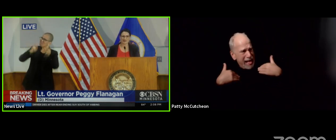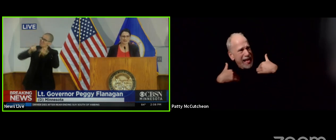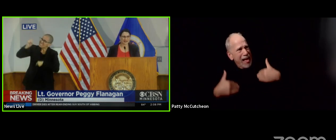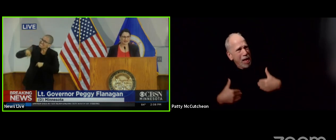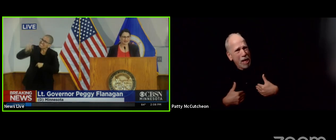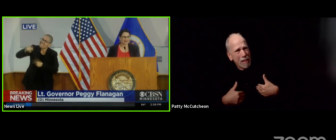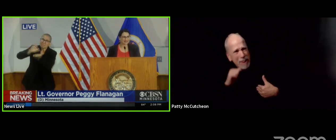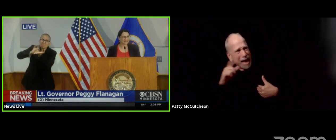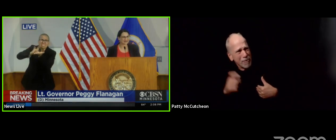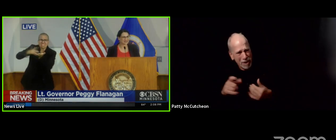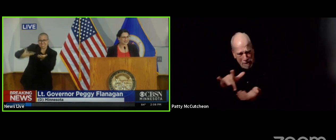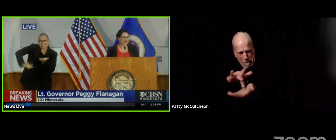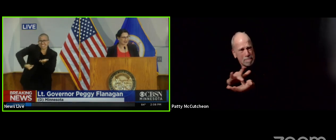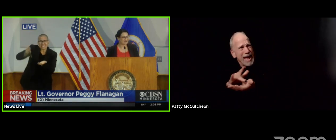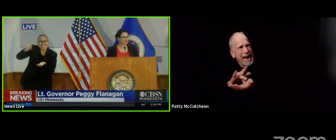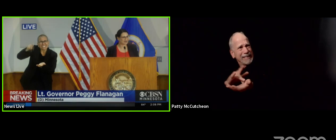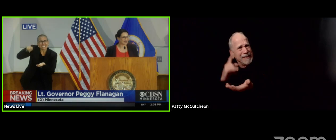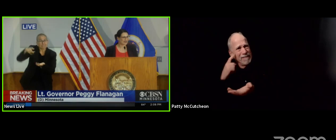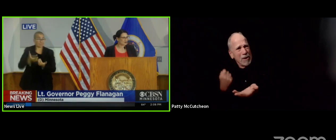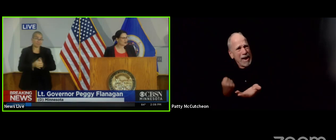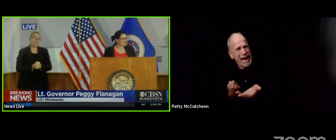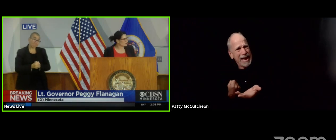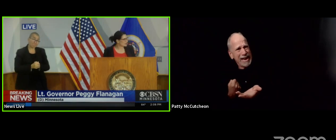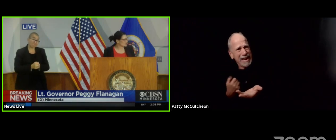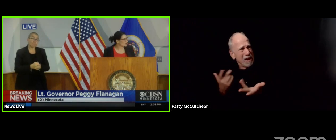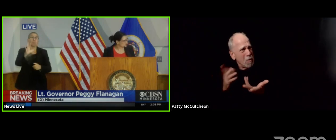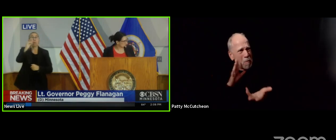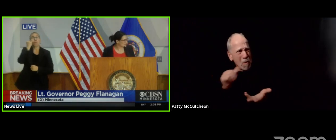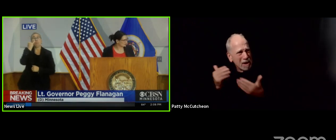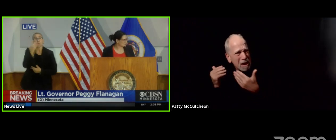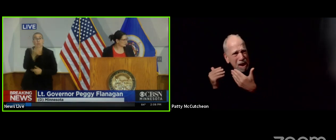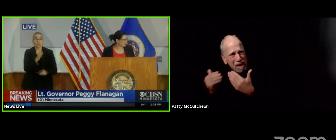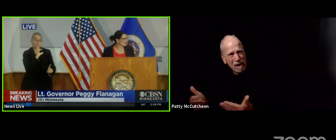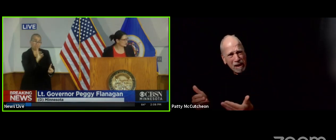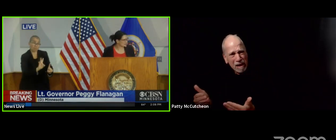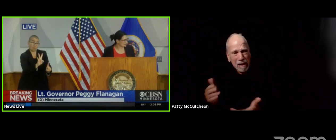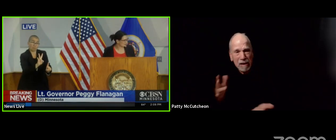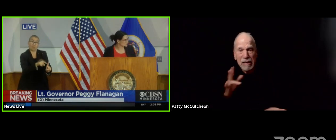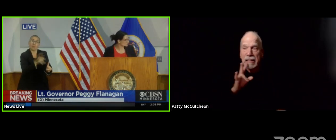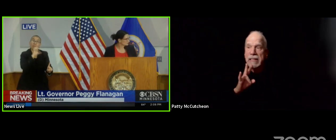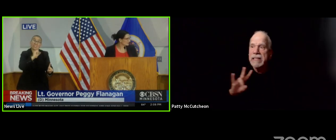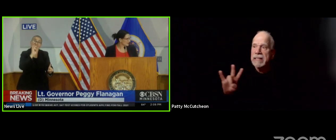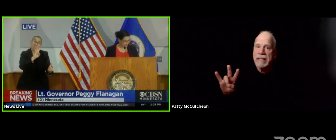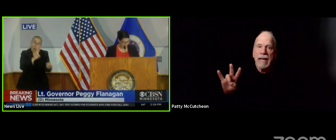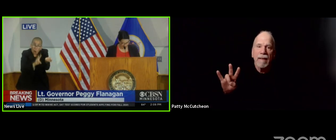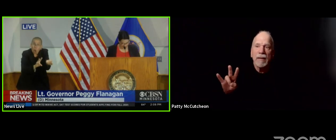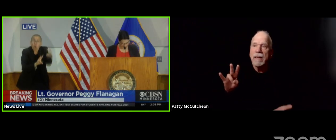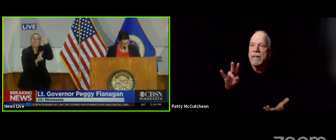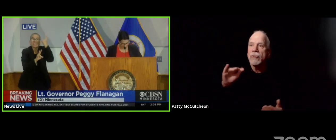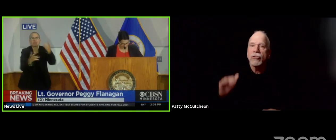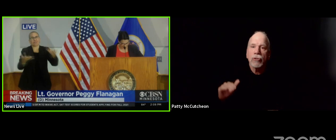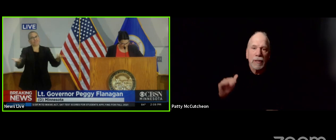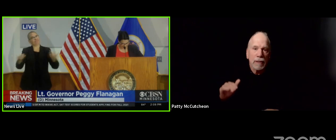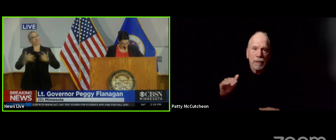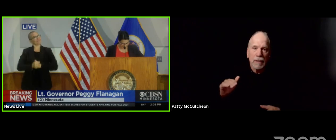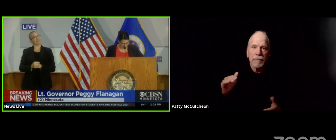CHILD CAN UNDERSTAND THAT, WE KNOW THAT MINNESOTANS UNDERSTAND THAT TOO. AND, SO, IT IS JUST